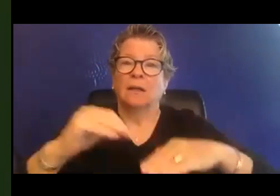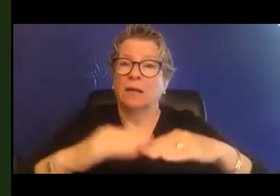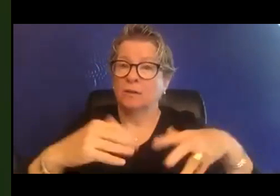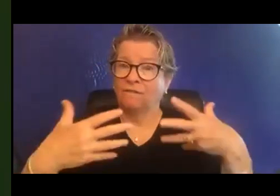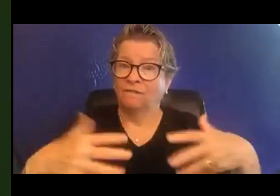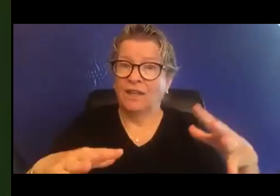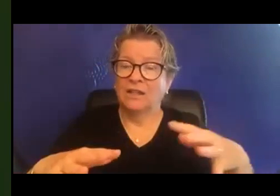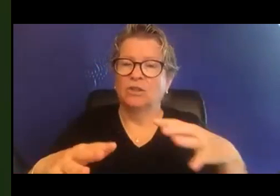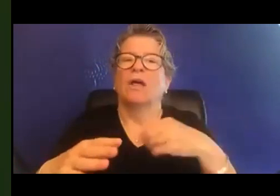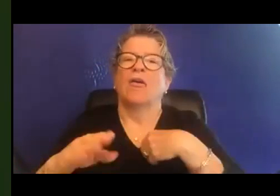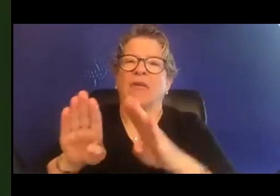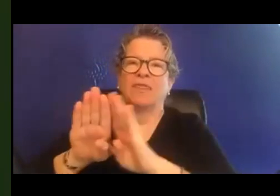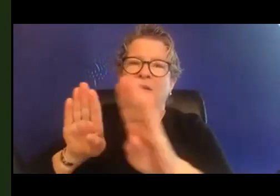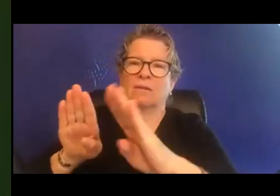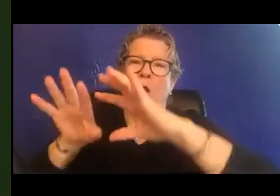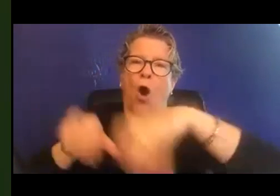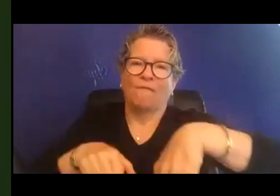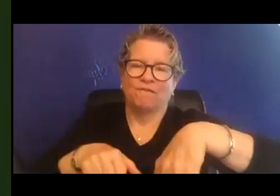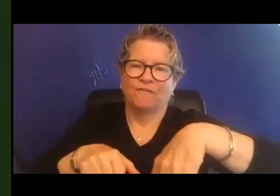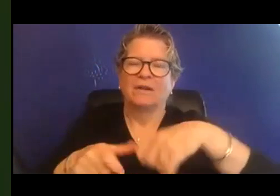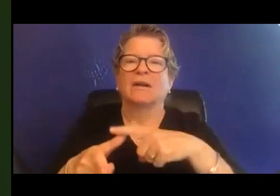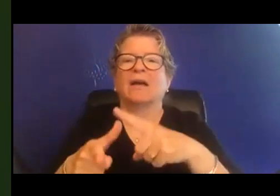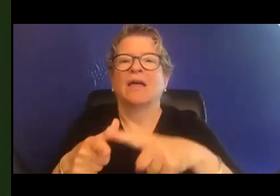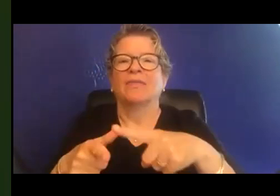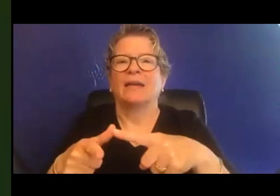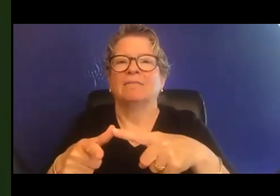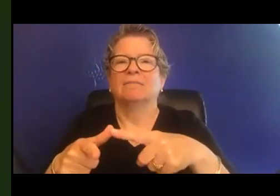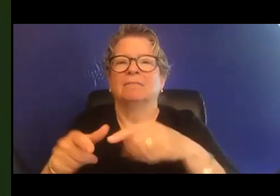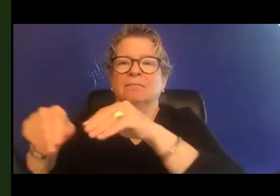that out and restore the wetland and do some enhancements.